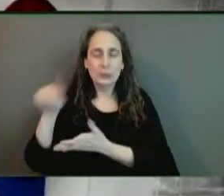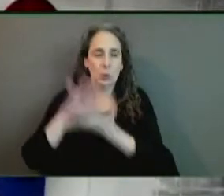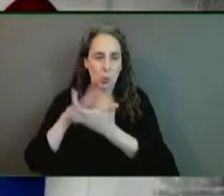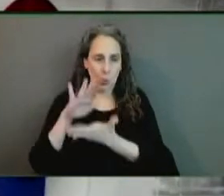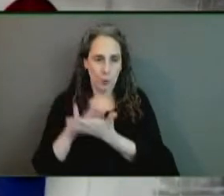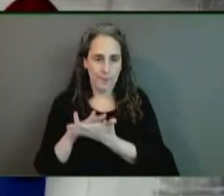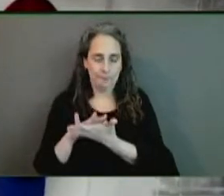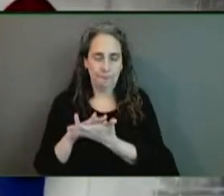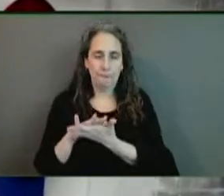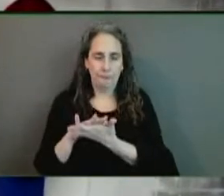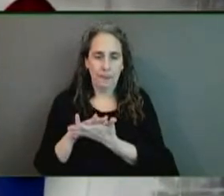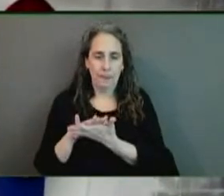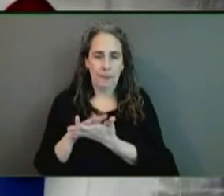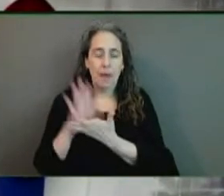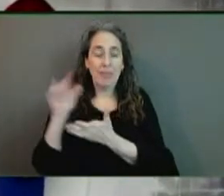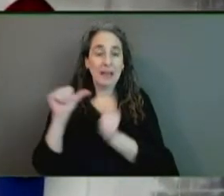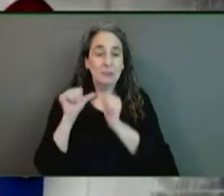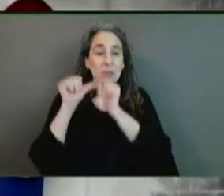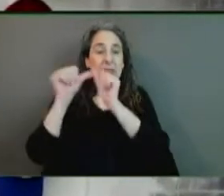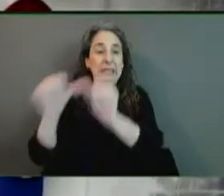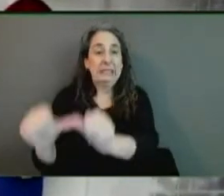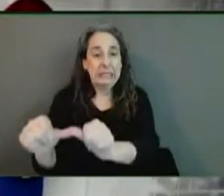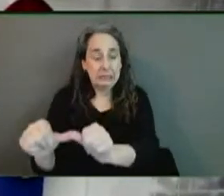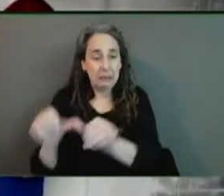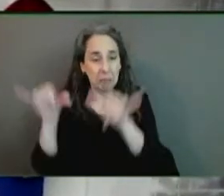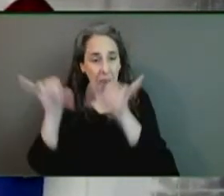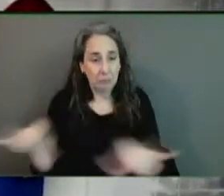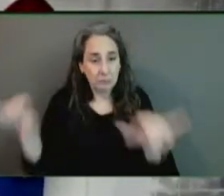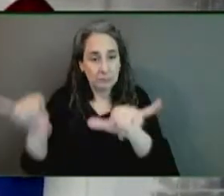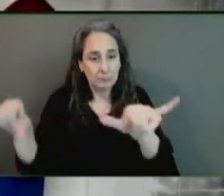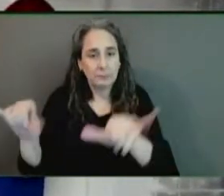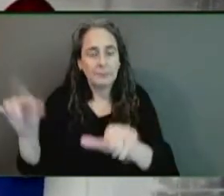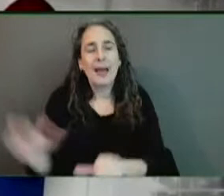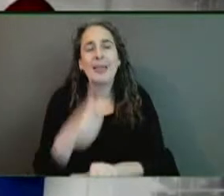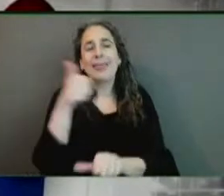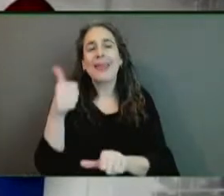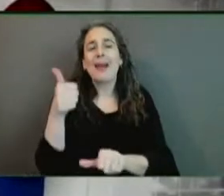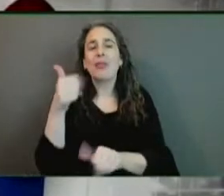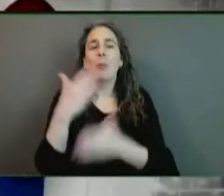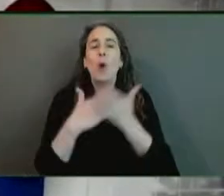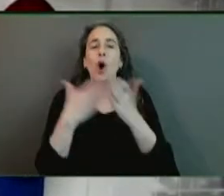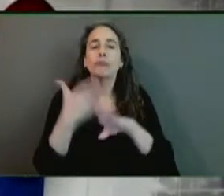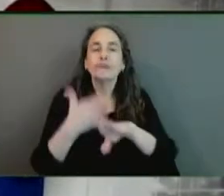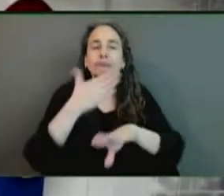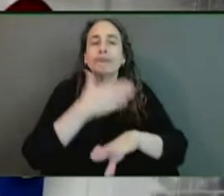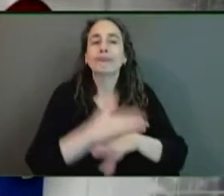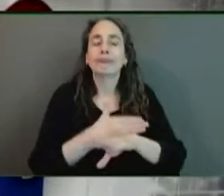every week in our schools. And